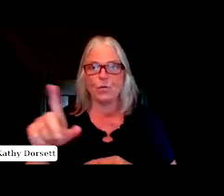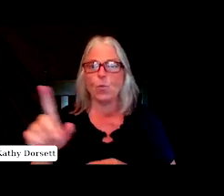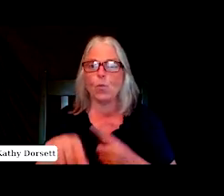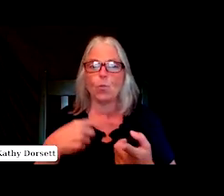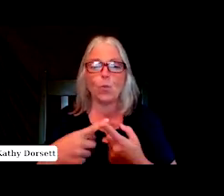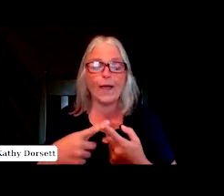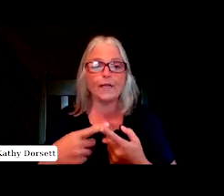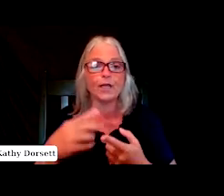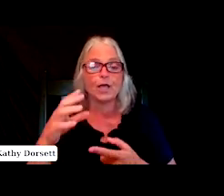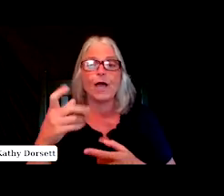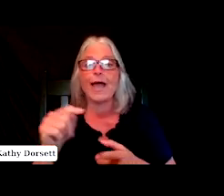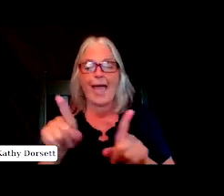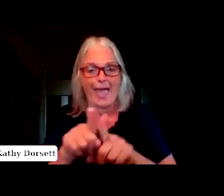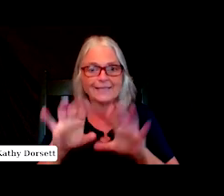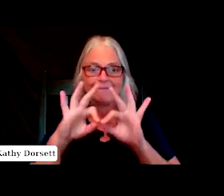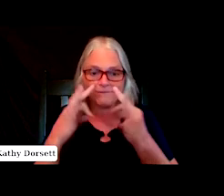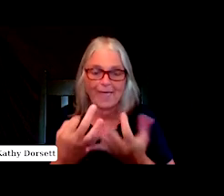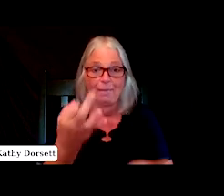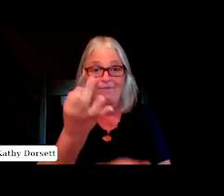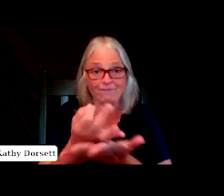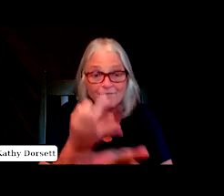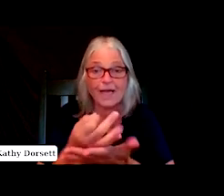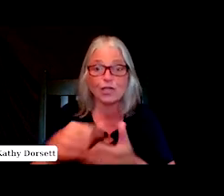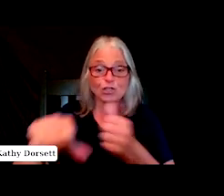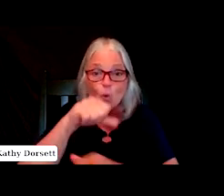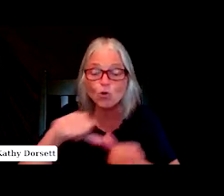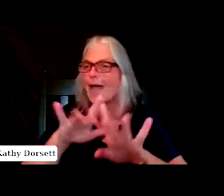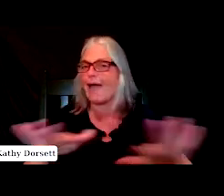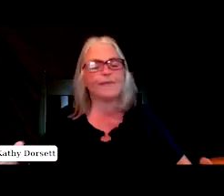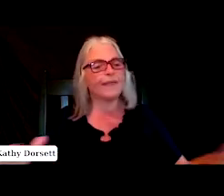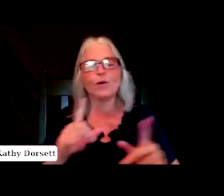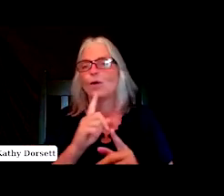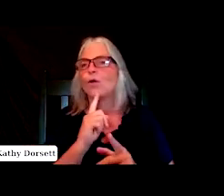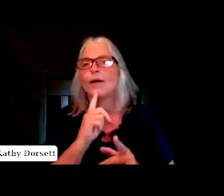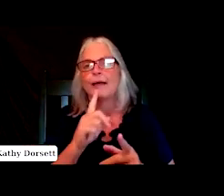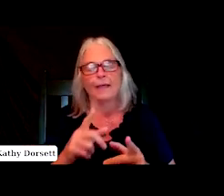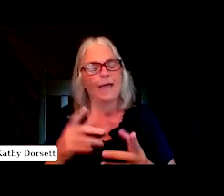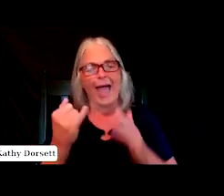Just growing as a family, financially, socially, and everything else. It's a very isolating experience.